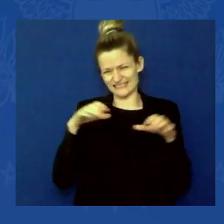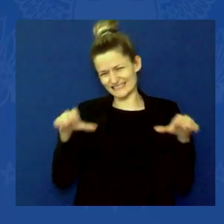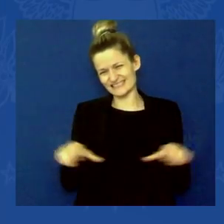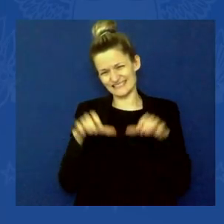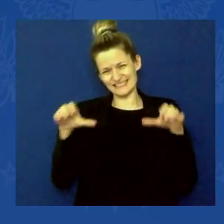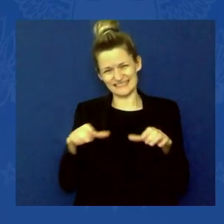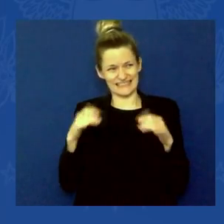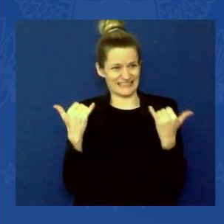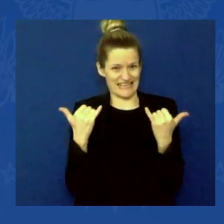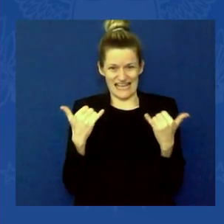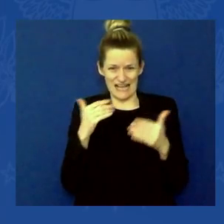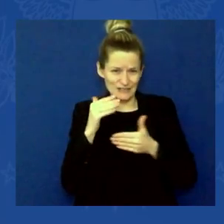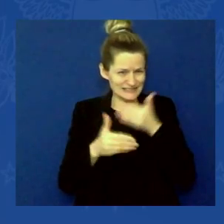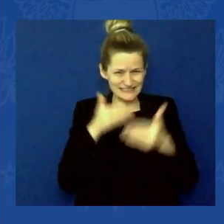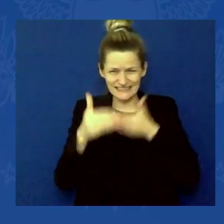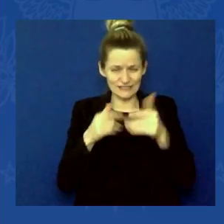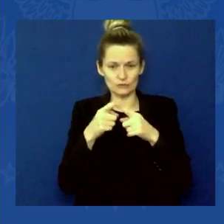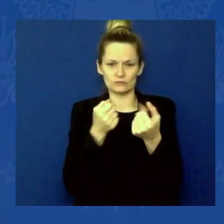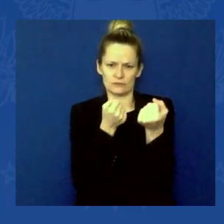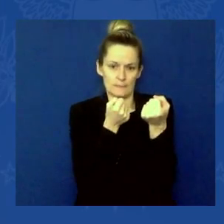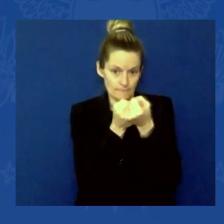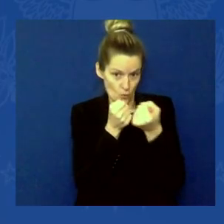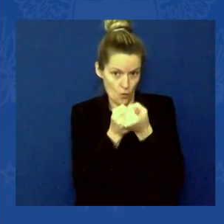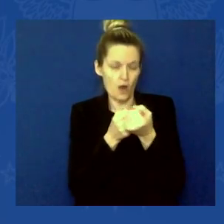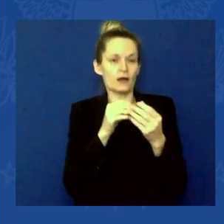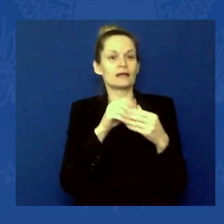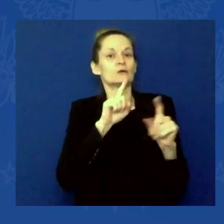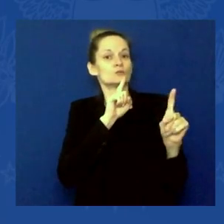I can't think of anyone better to lead this operation than --